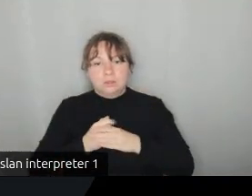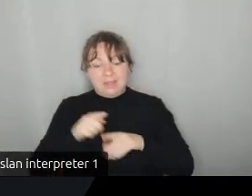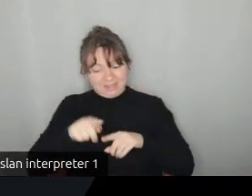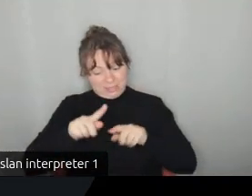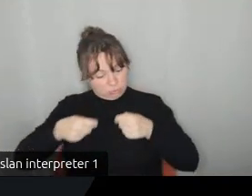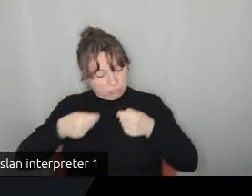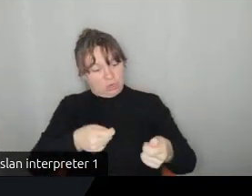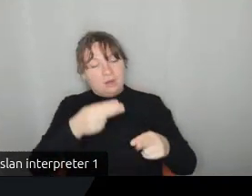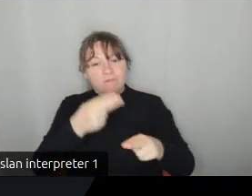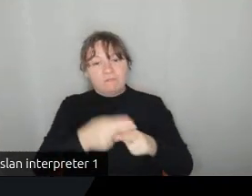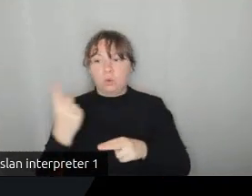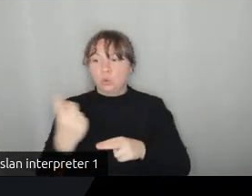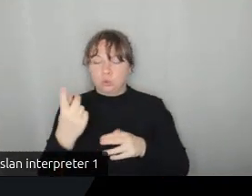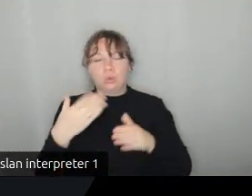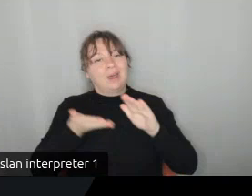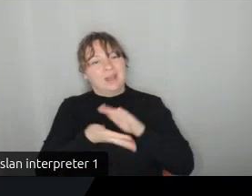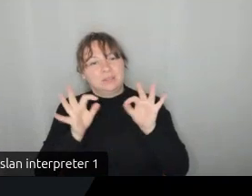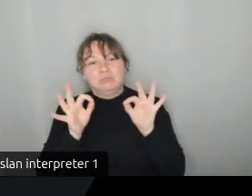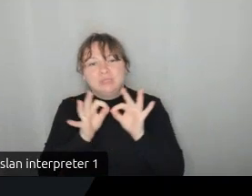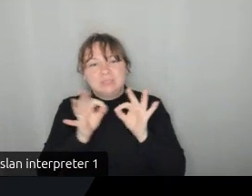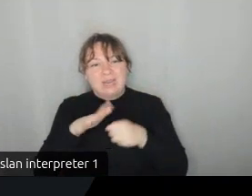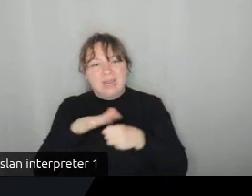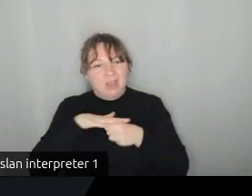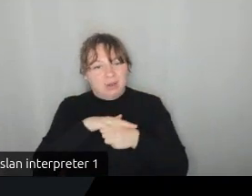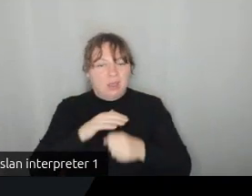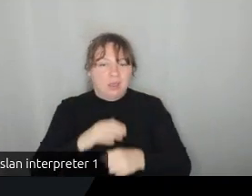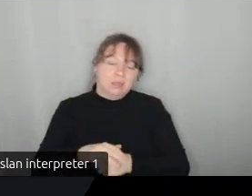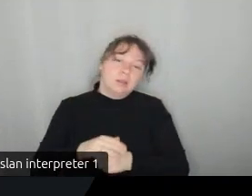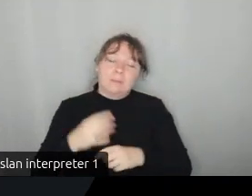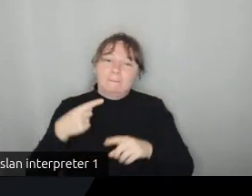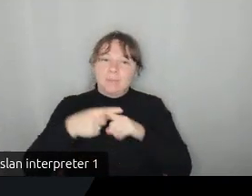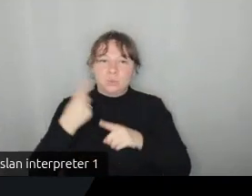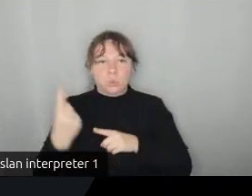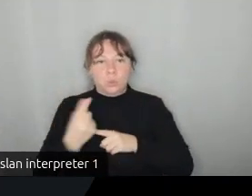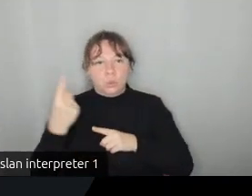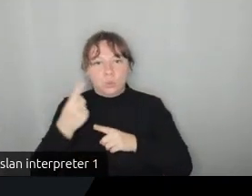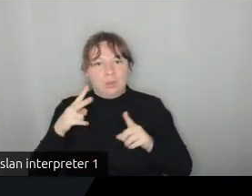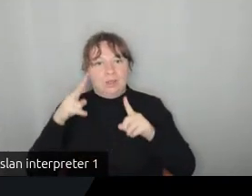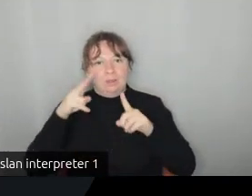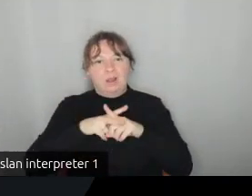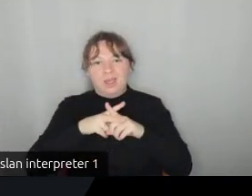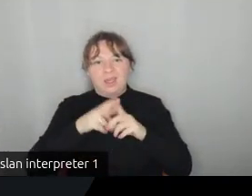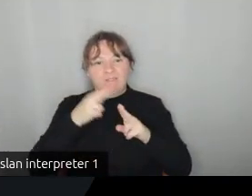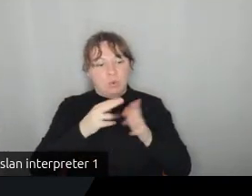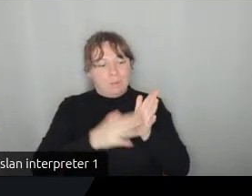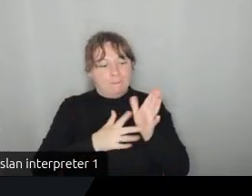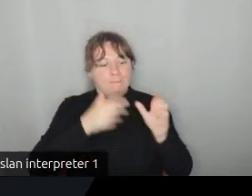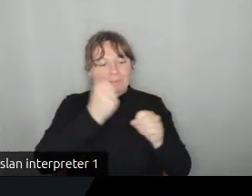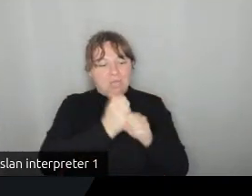in Brisbane catchment area. Um and for those who are applying in Brisbane Magistrates Court